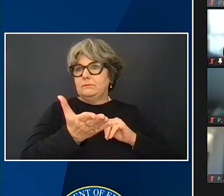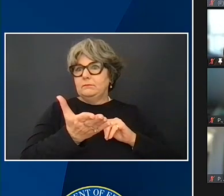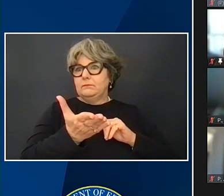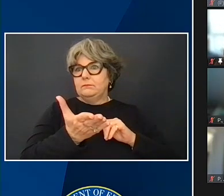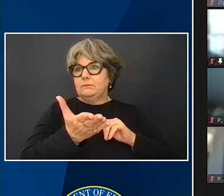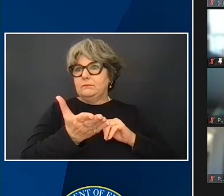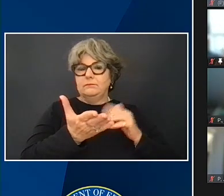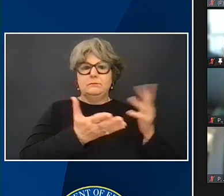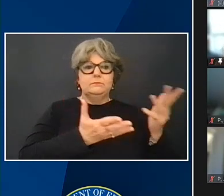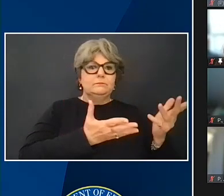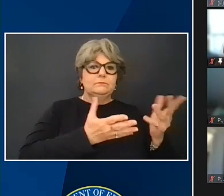I'm sorry, go ahead.